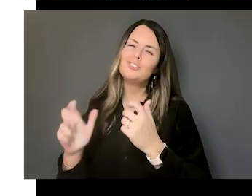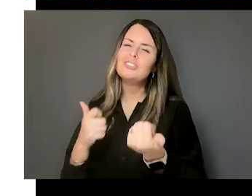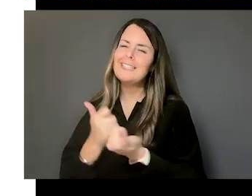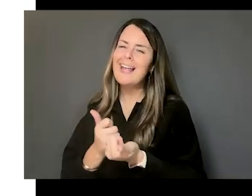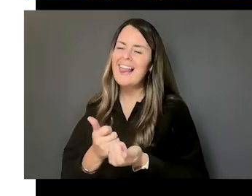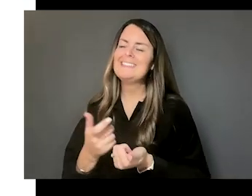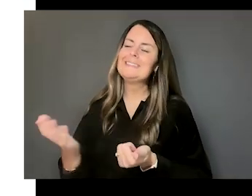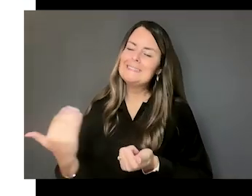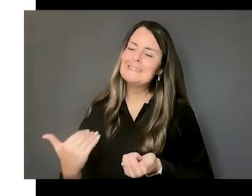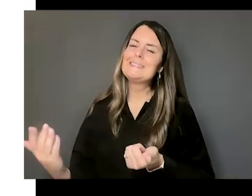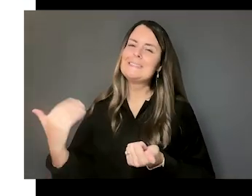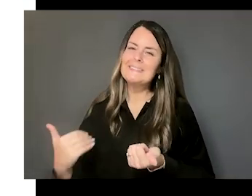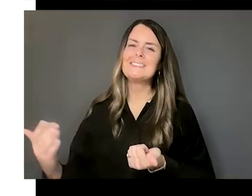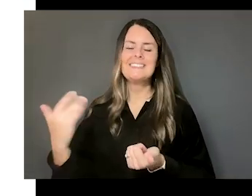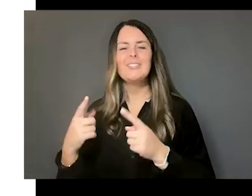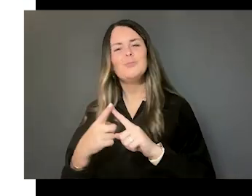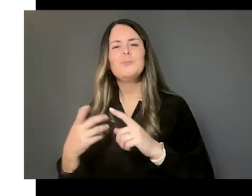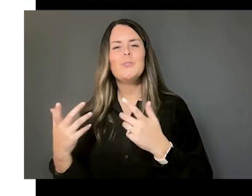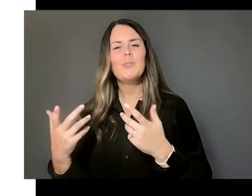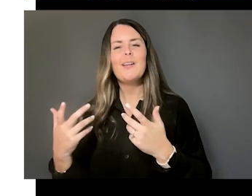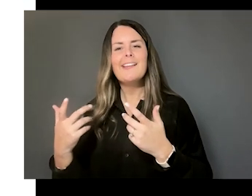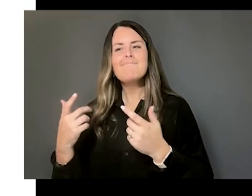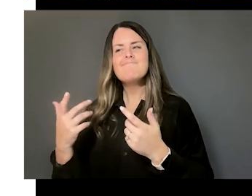to get her to buy in to what we were doing.